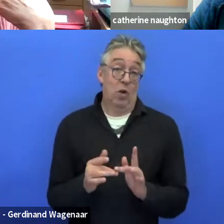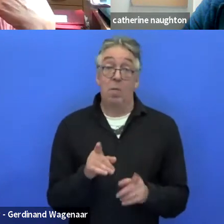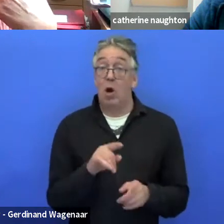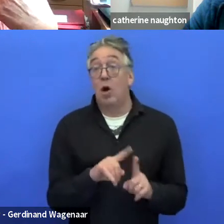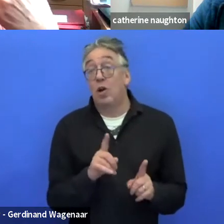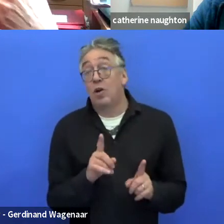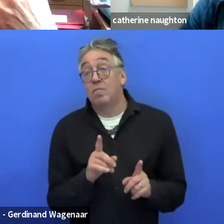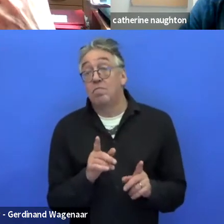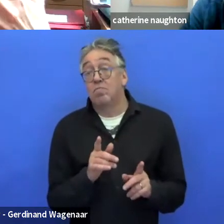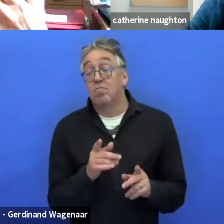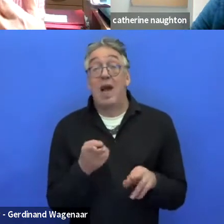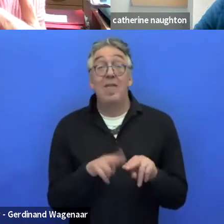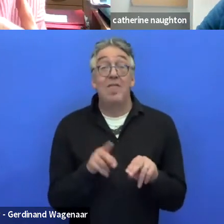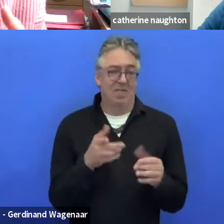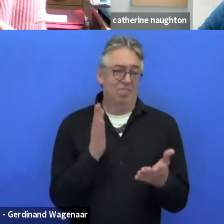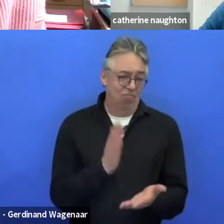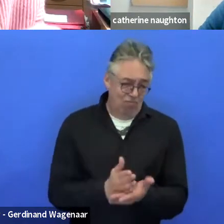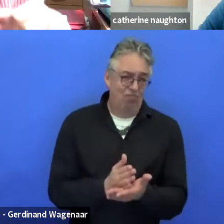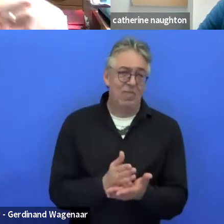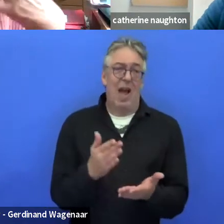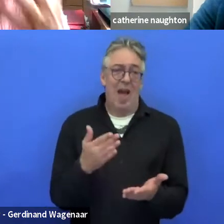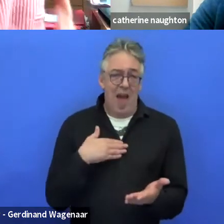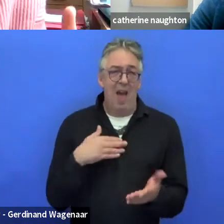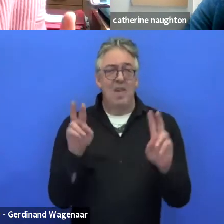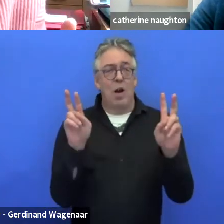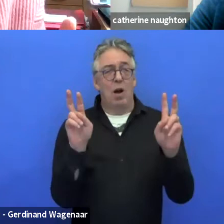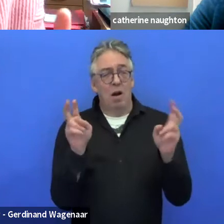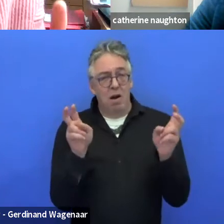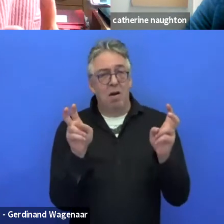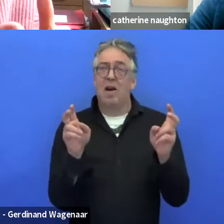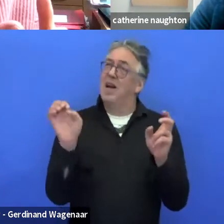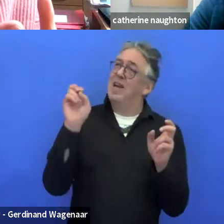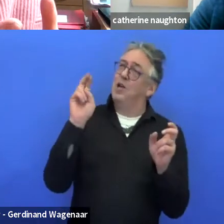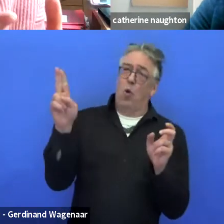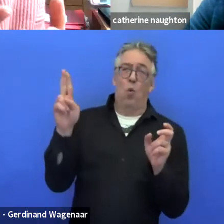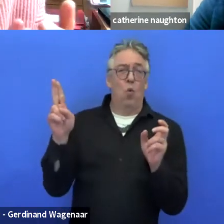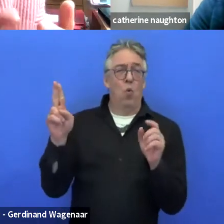and you don't need to submit evidence, we'll help with the evidence ourselves.